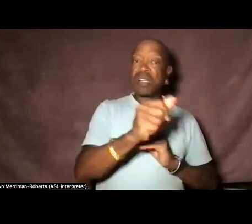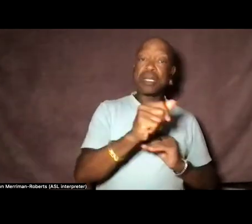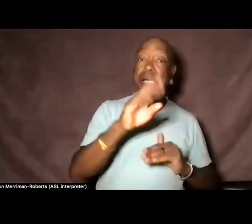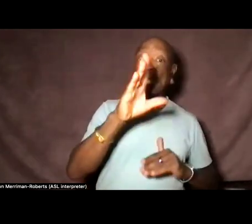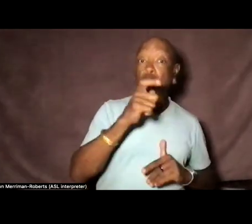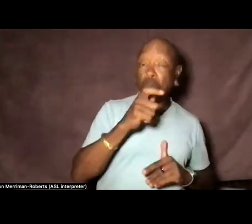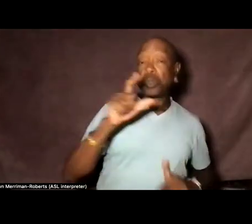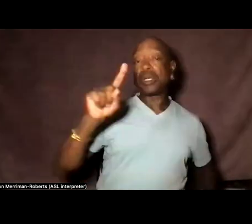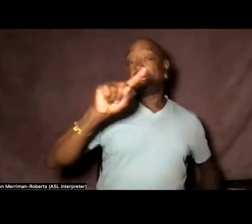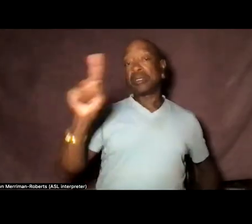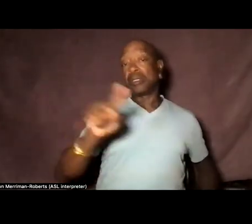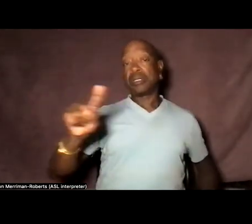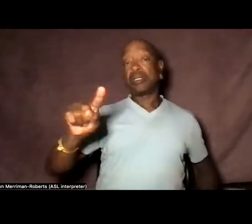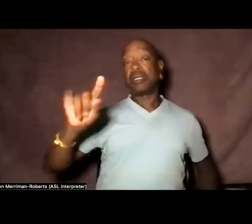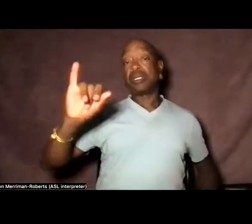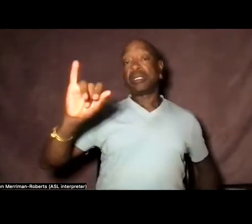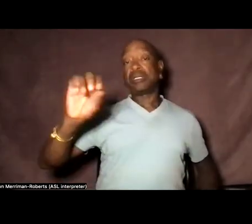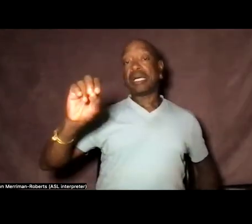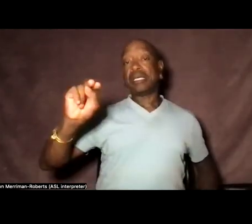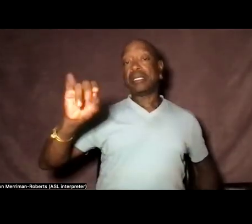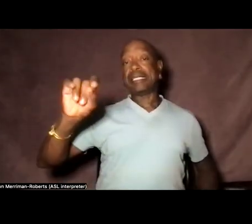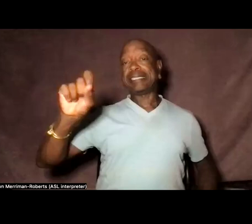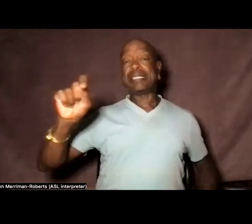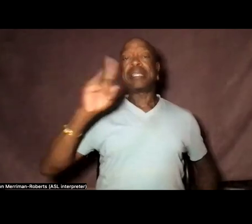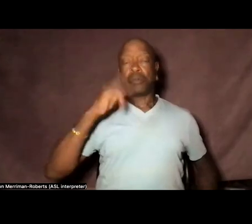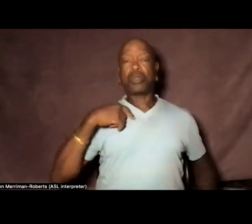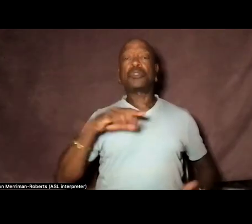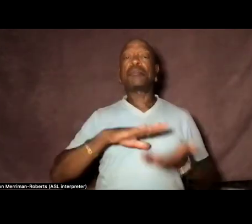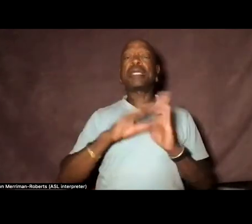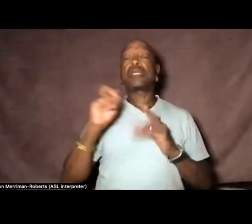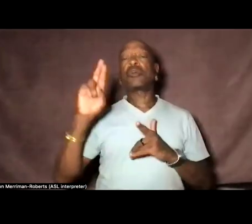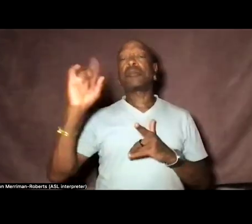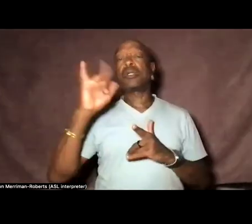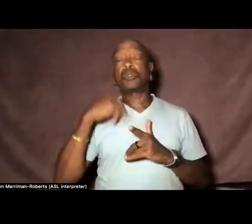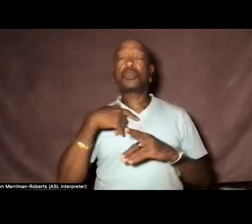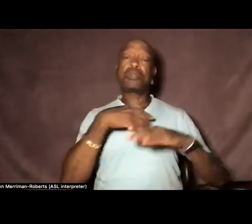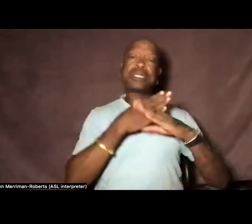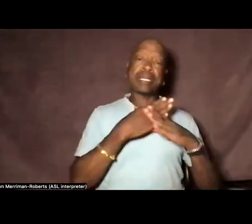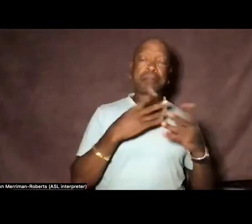to criminalize protest against genocide these are governmental zionists and individual zionists such